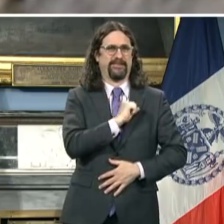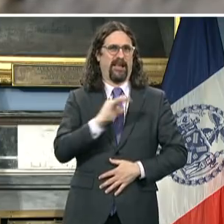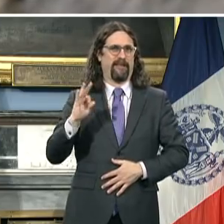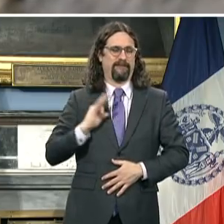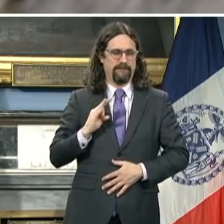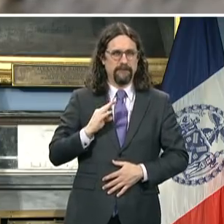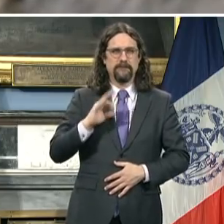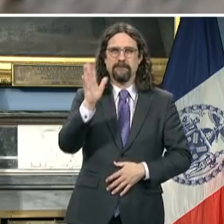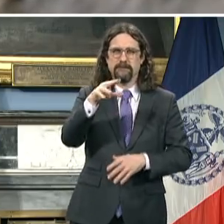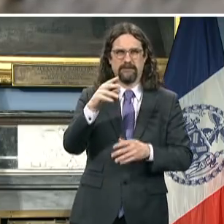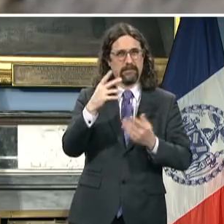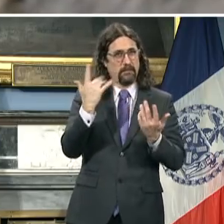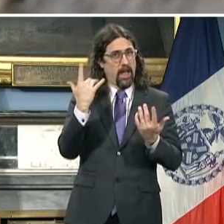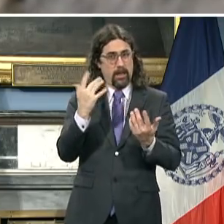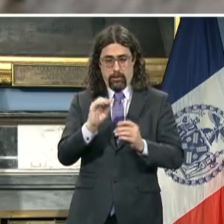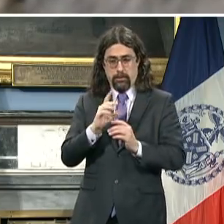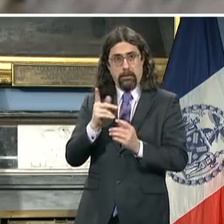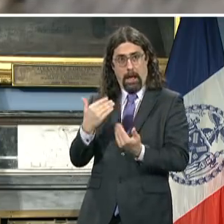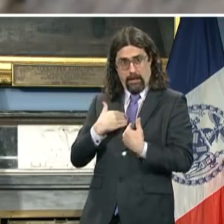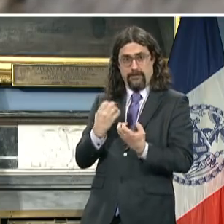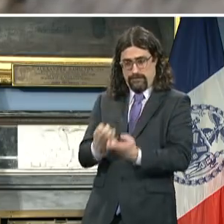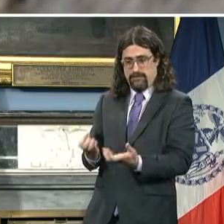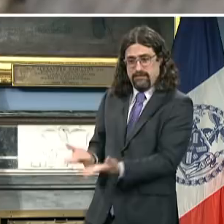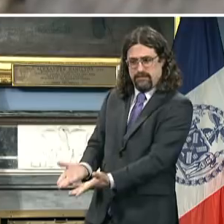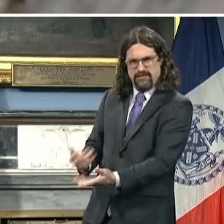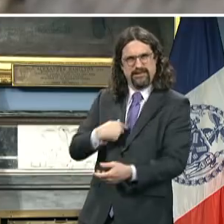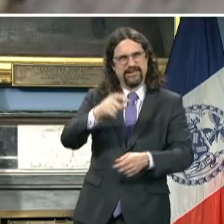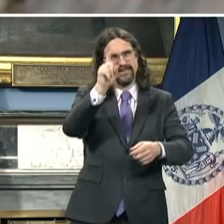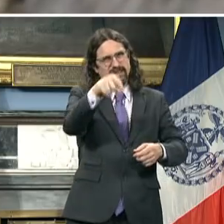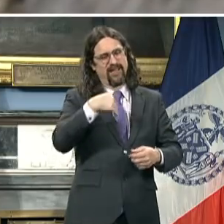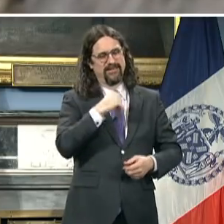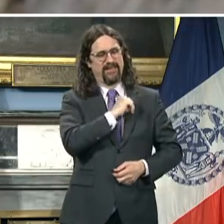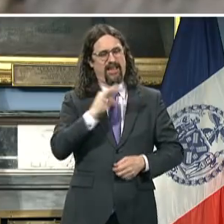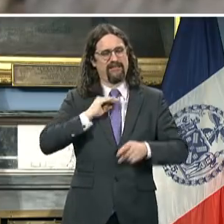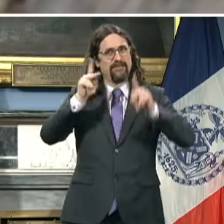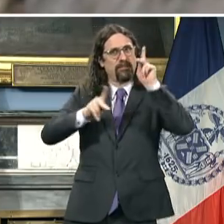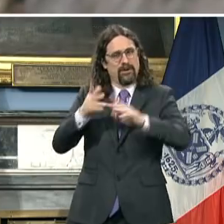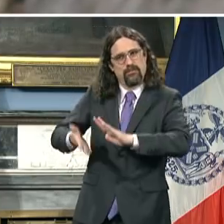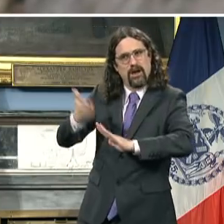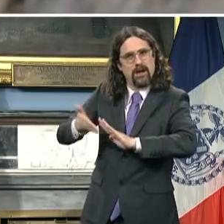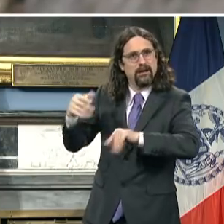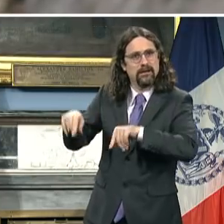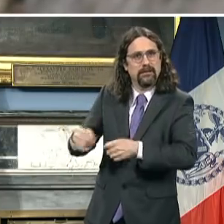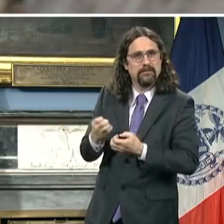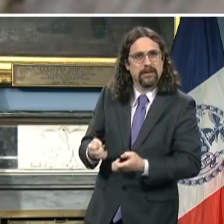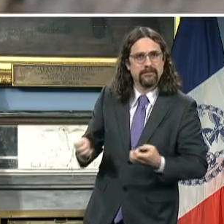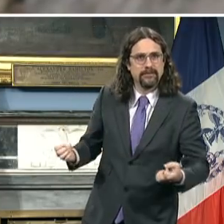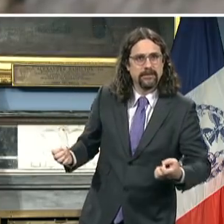ALSO NEED HEROS TO WEAR THEM. AND MORE AND MORE PERSONNEL ARE GOING TO BE NEEDED FROM EVERY SOURCE.